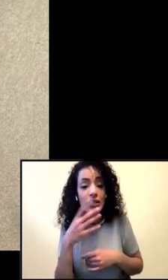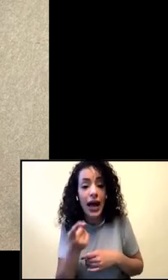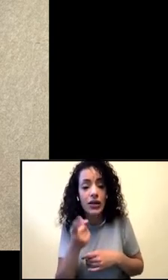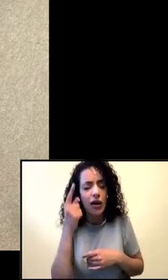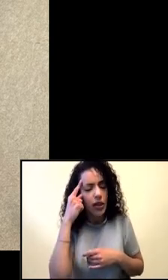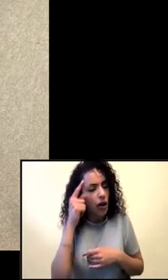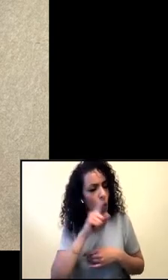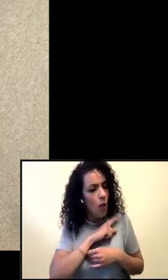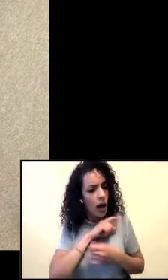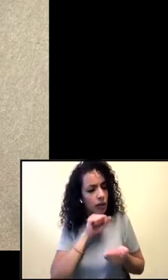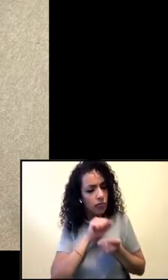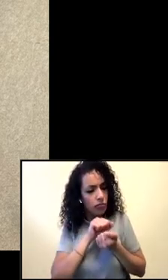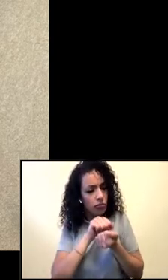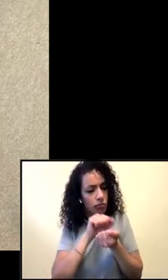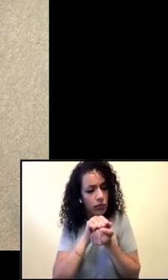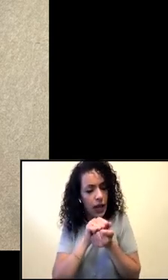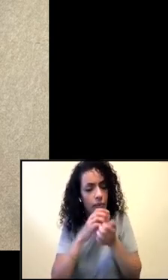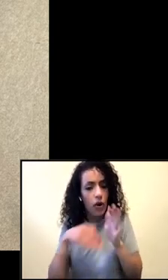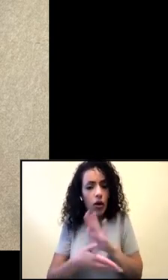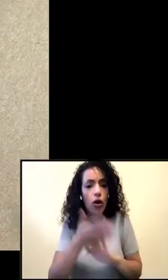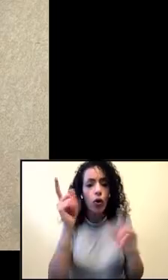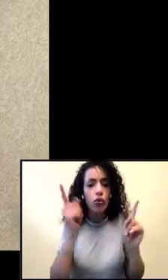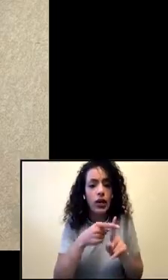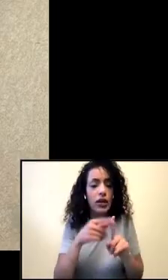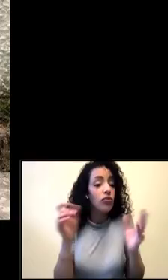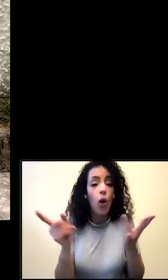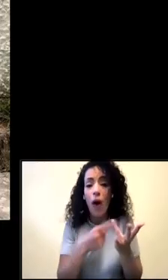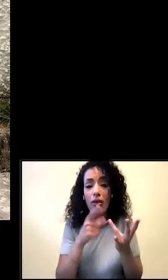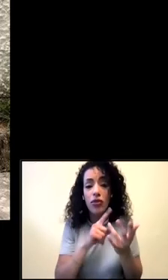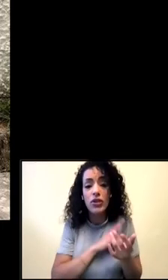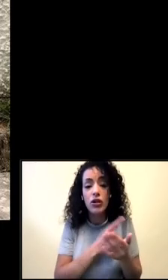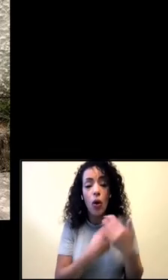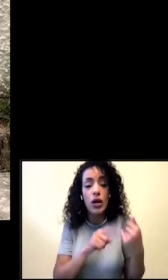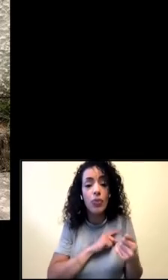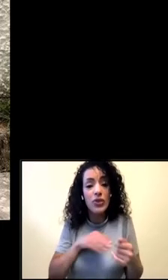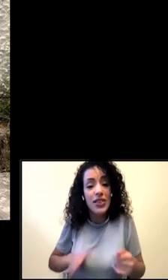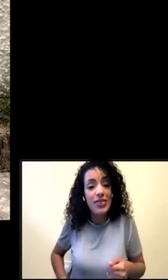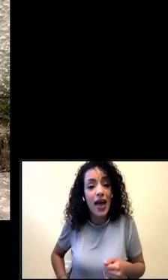it to India was simply because it was in her pocket for no other reason. The next slide